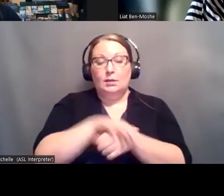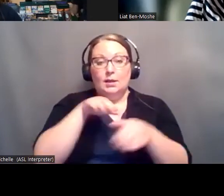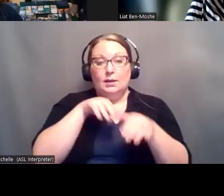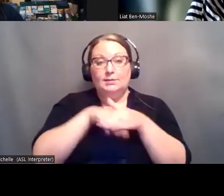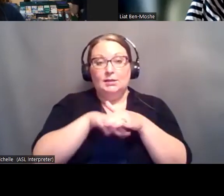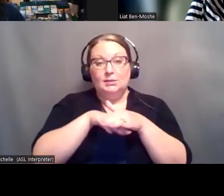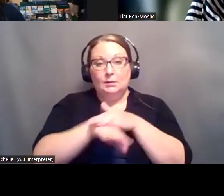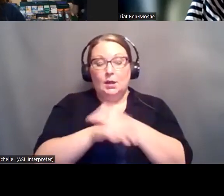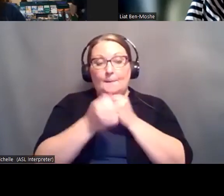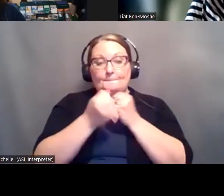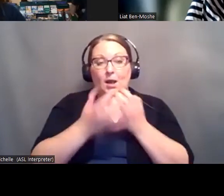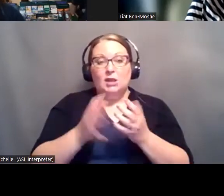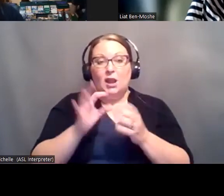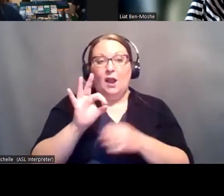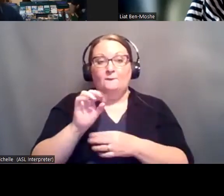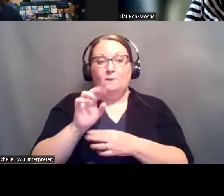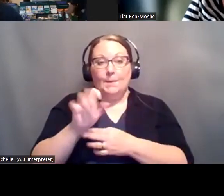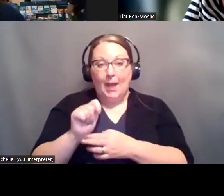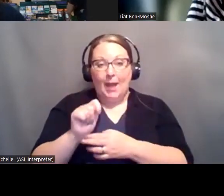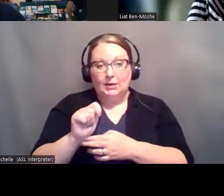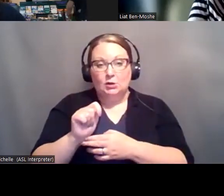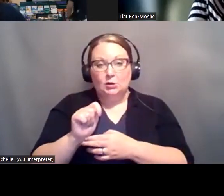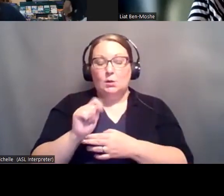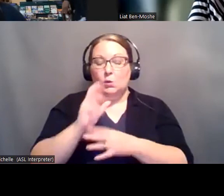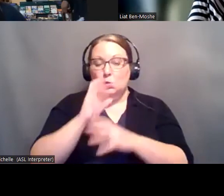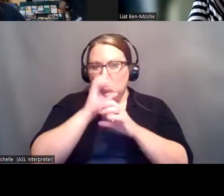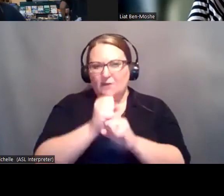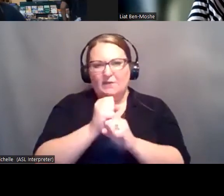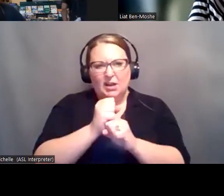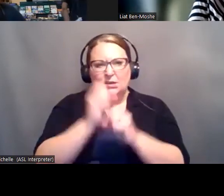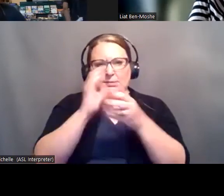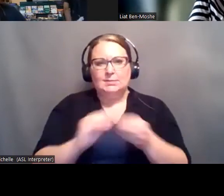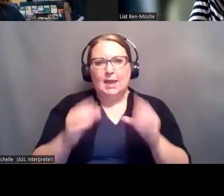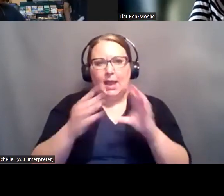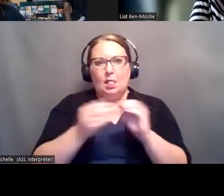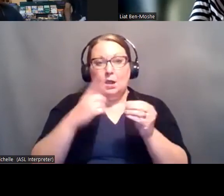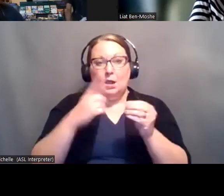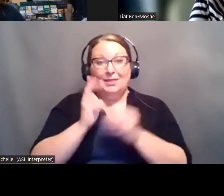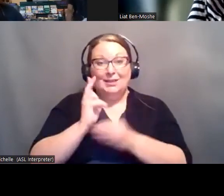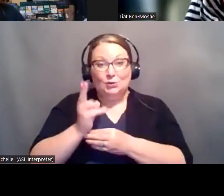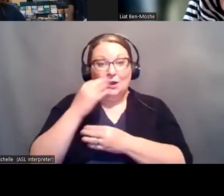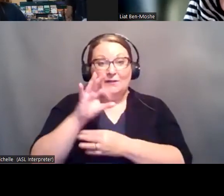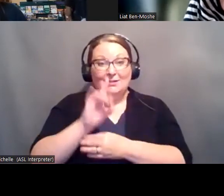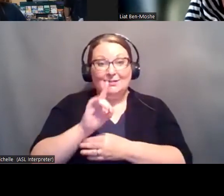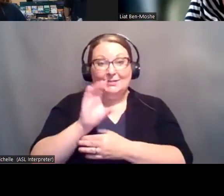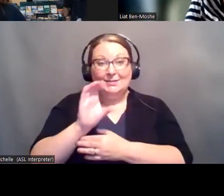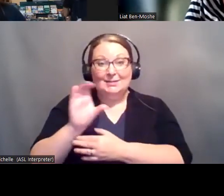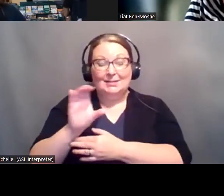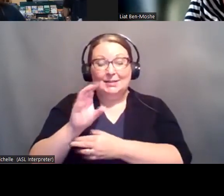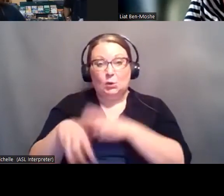multi-formatted, riveting tale about the history of DCCs around the world.